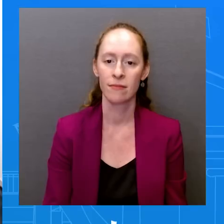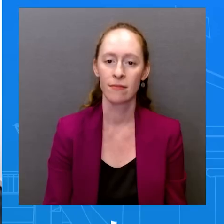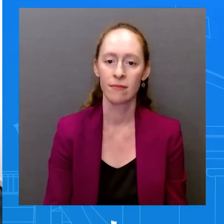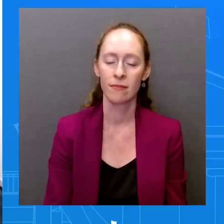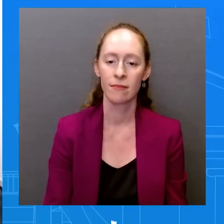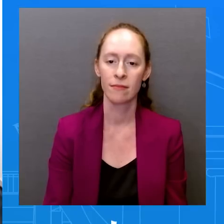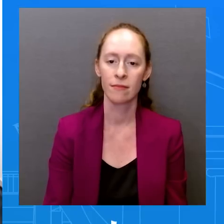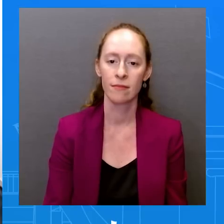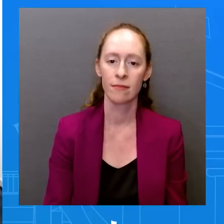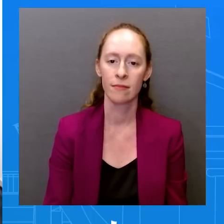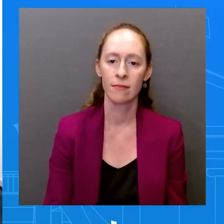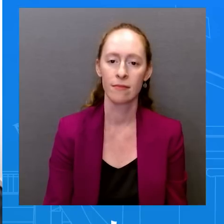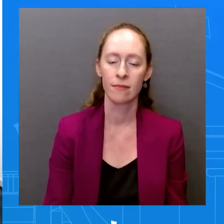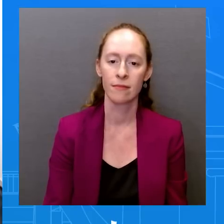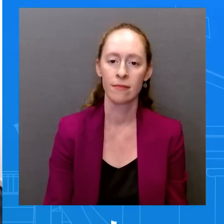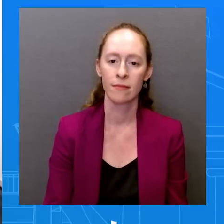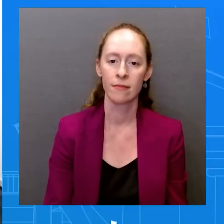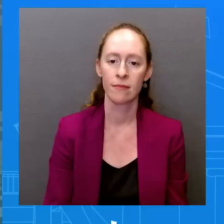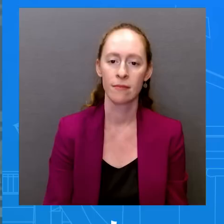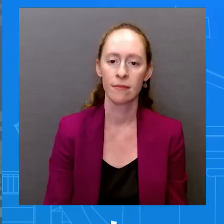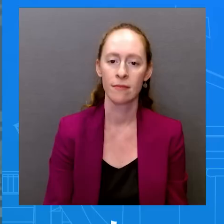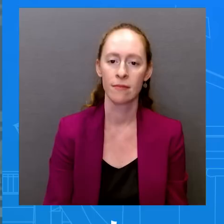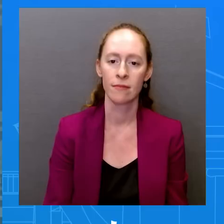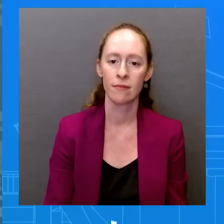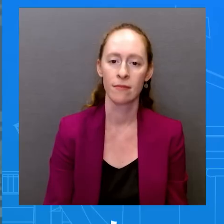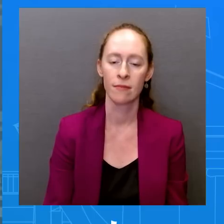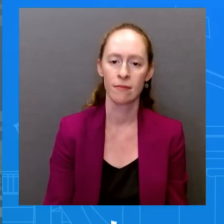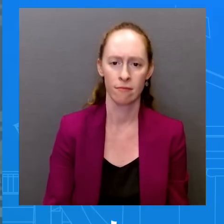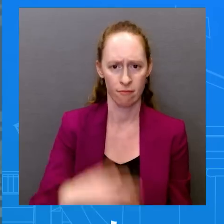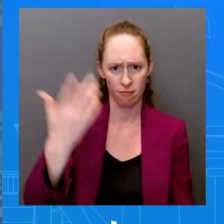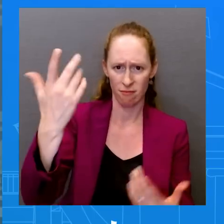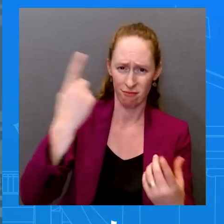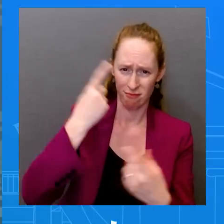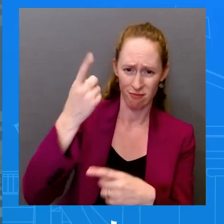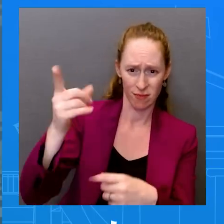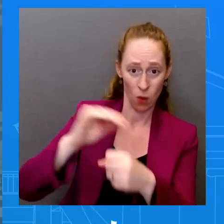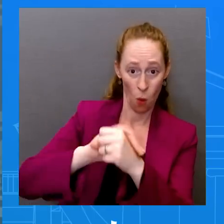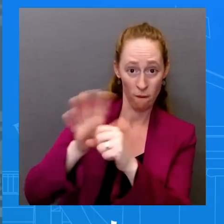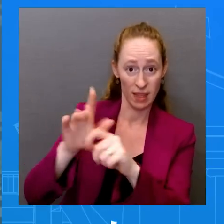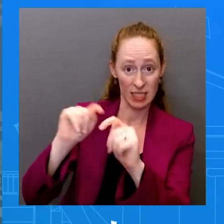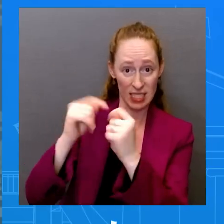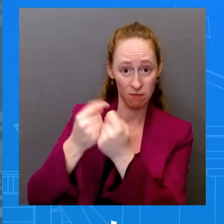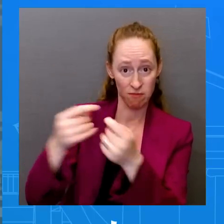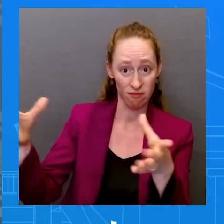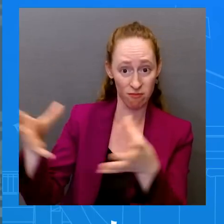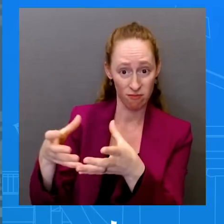What are -- what's the current thinking about -- Ms. Jean-Pierre: I don't have anything to share on that. Right now, we're still trying to make sure that we --